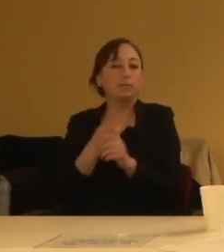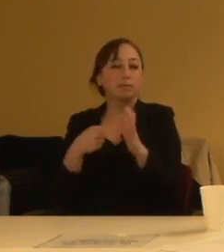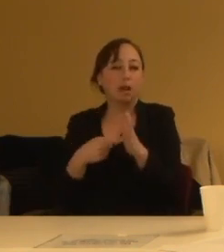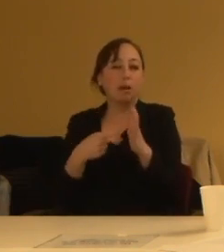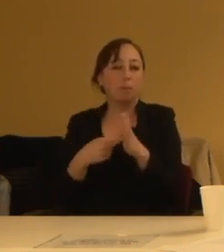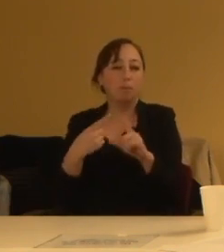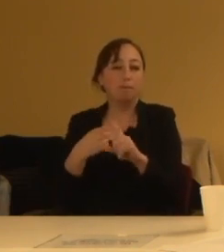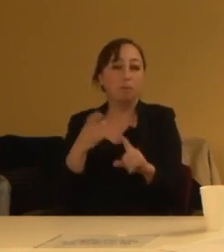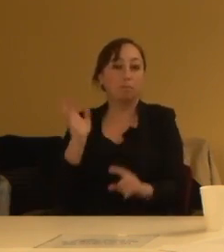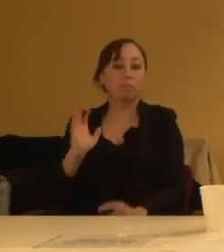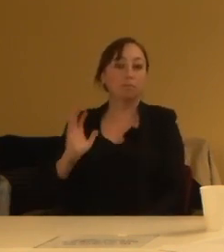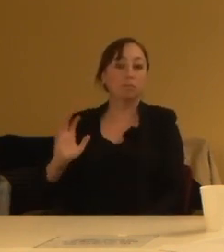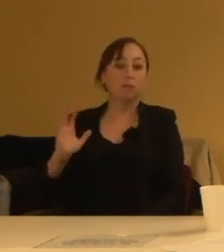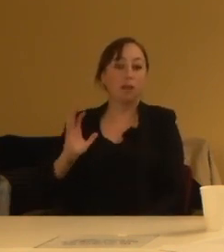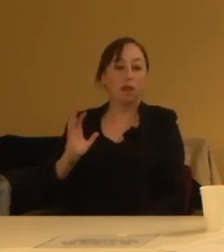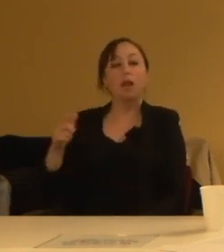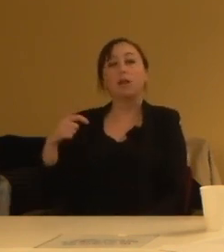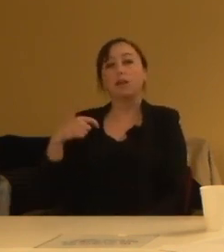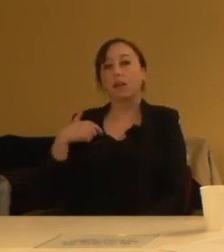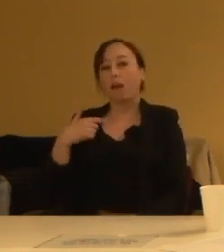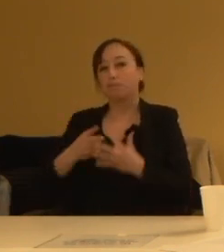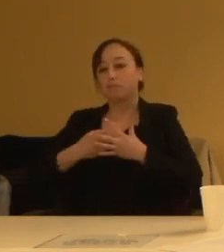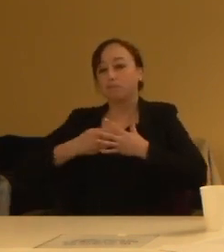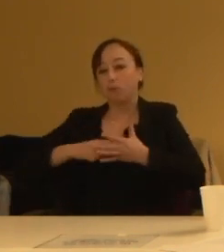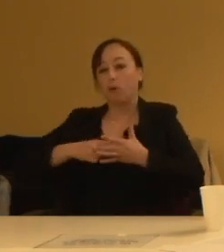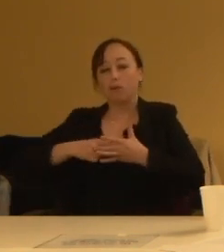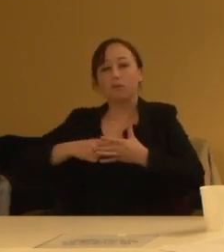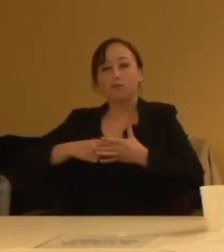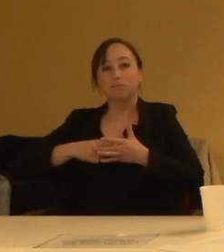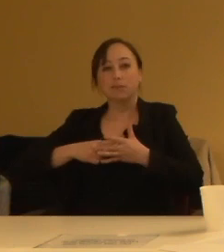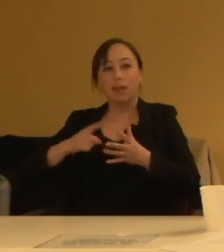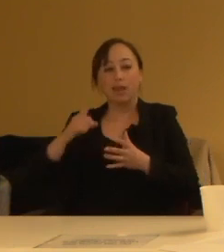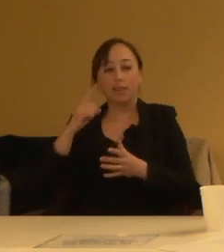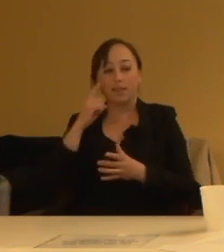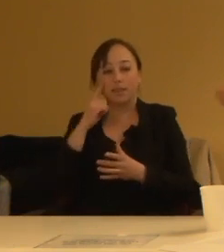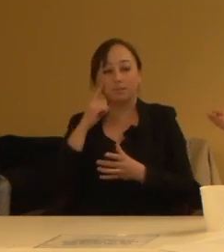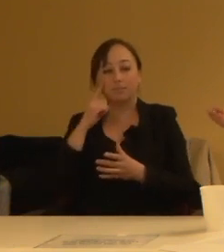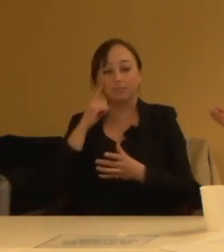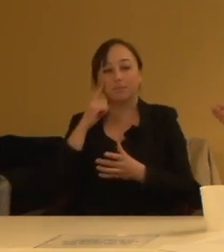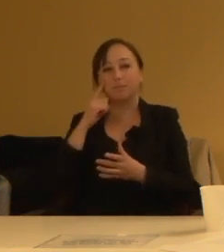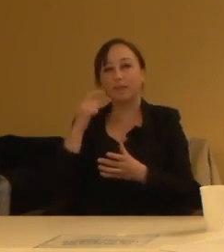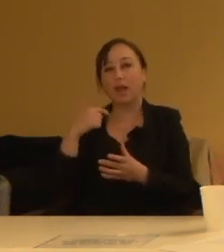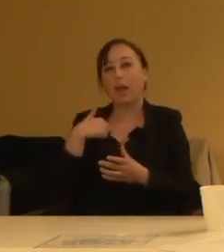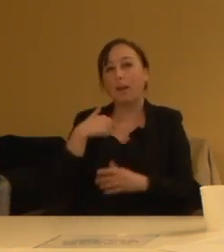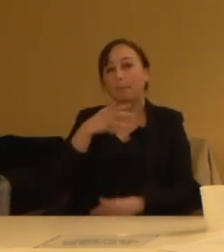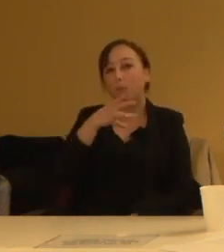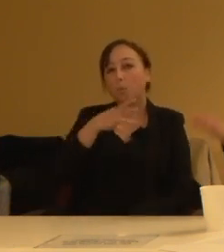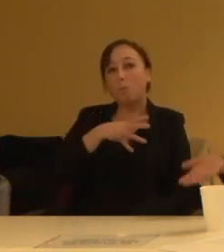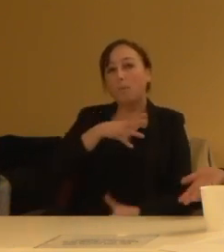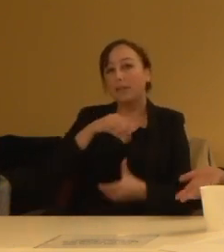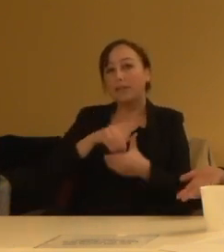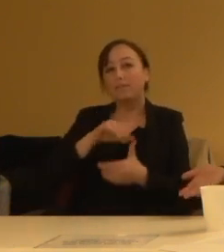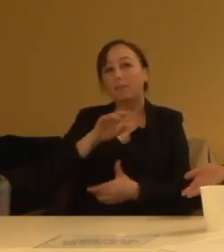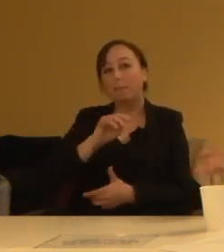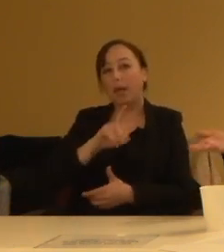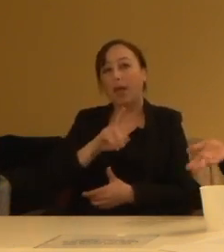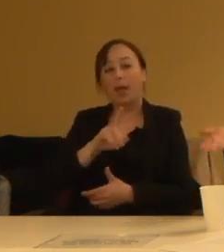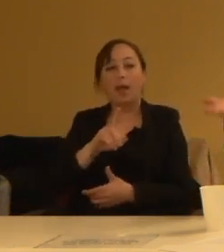So when I started, like I, think of myself as the chick in the band situation, right? "We're really equitable, look,